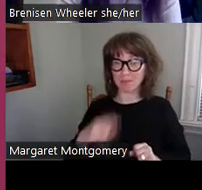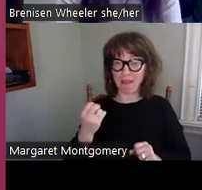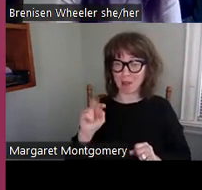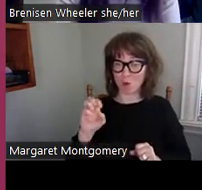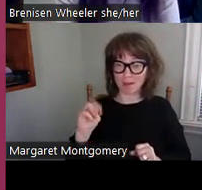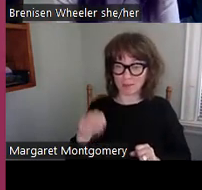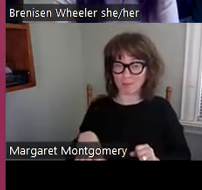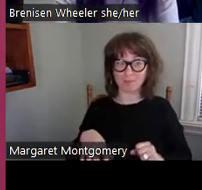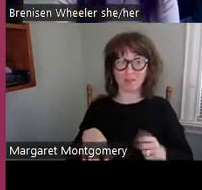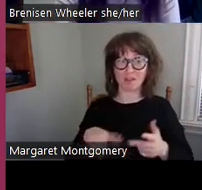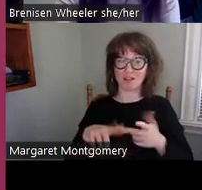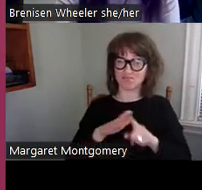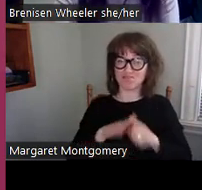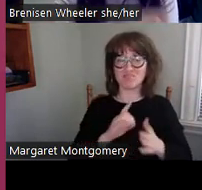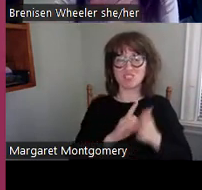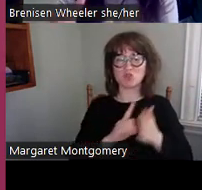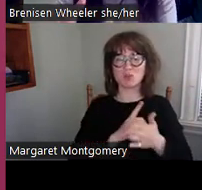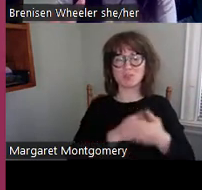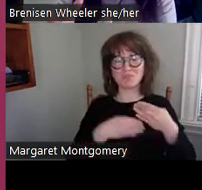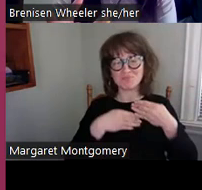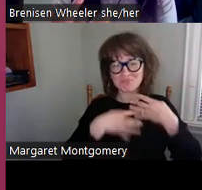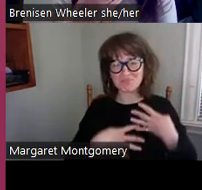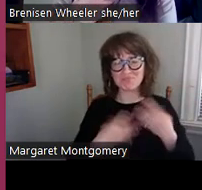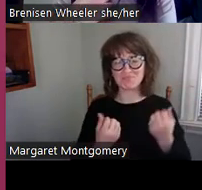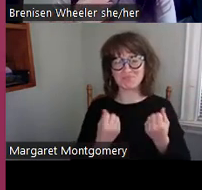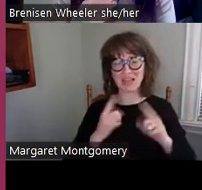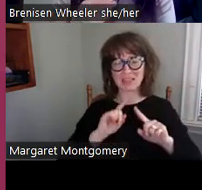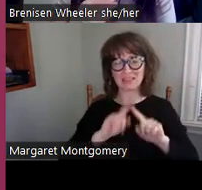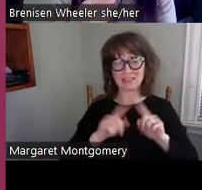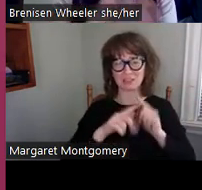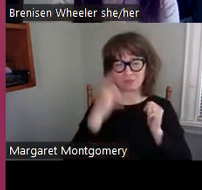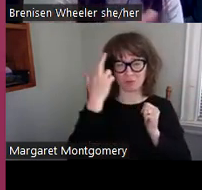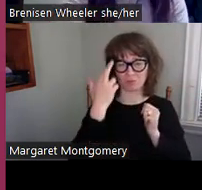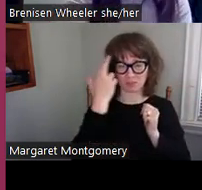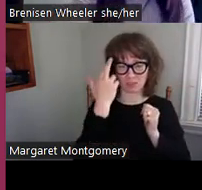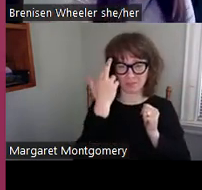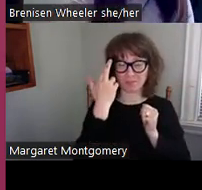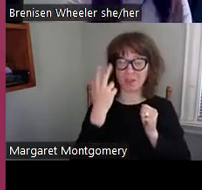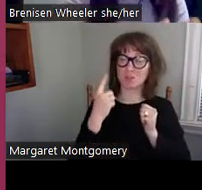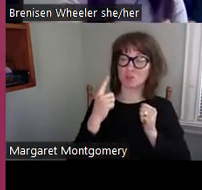13:02:16 So i'd like you to think about the identities that the people you work with that